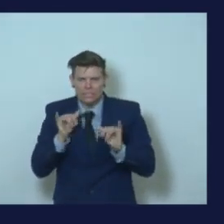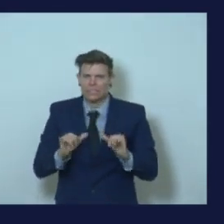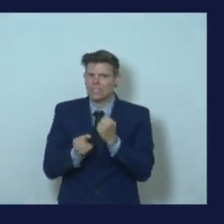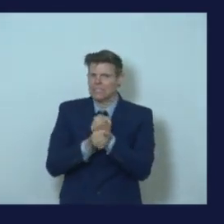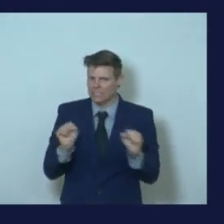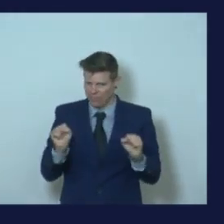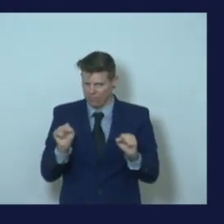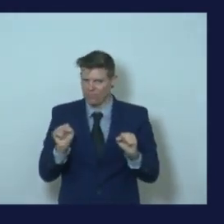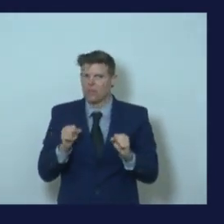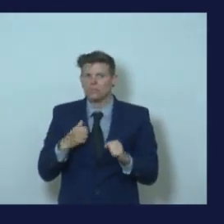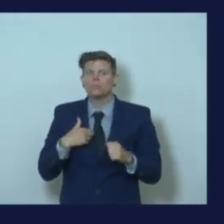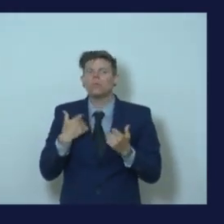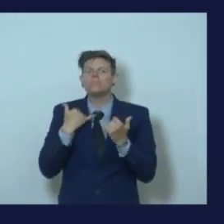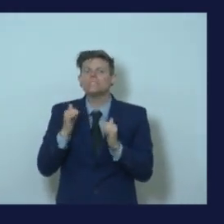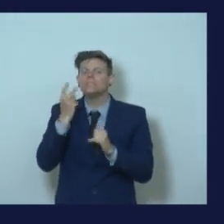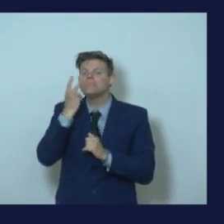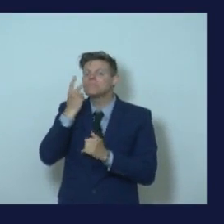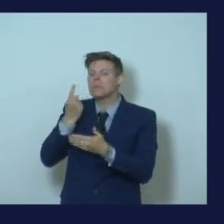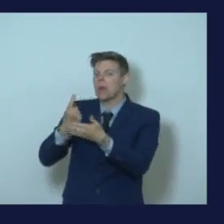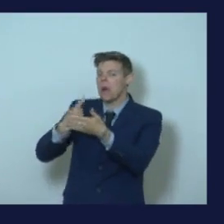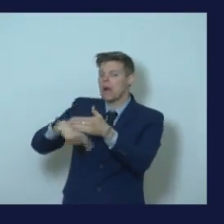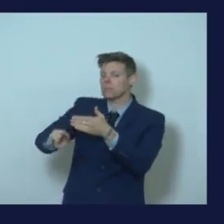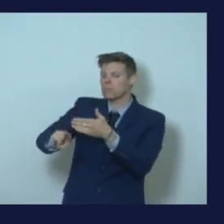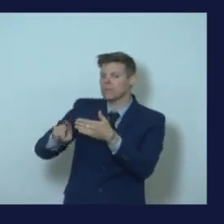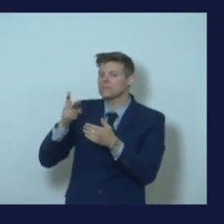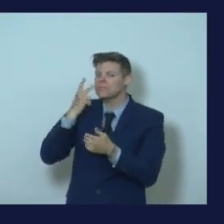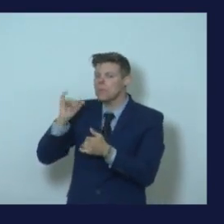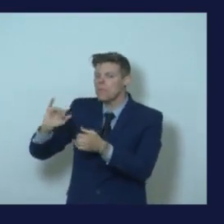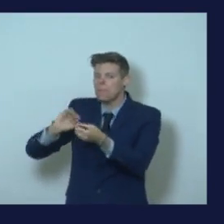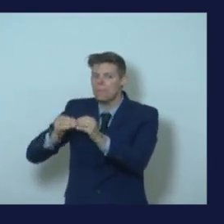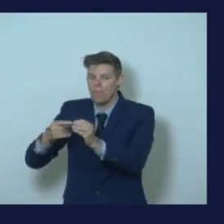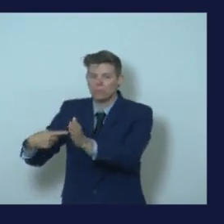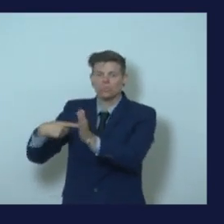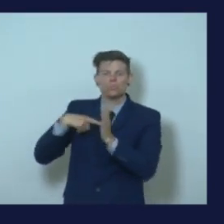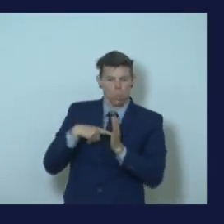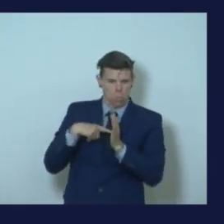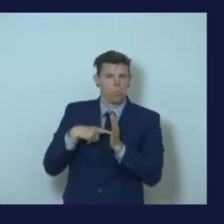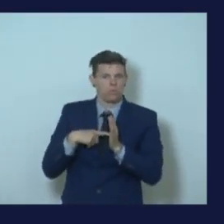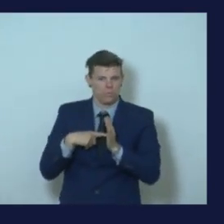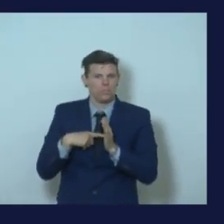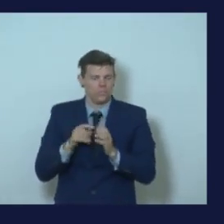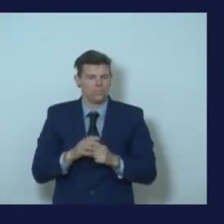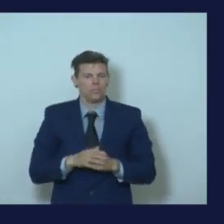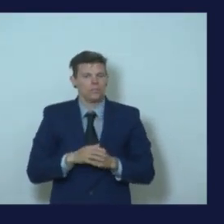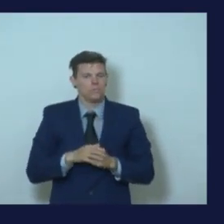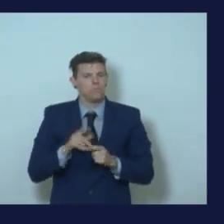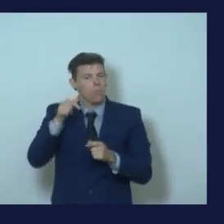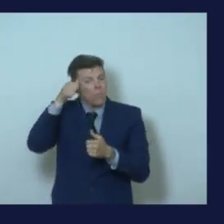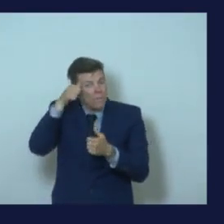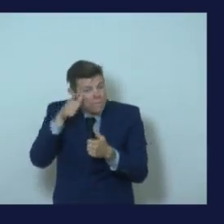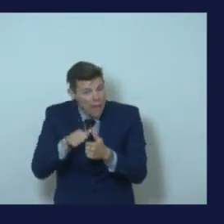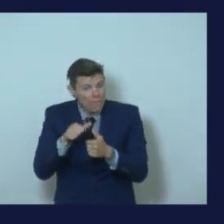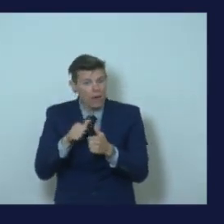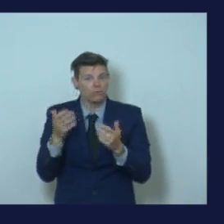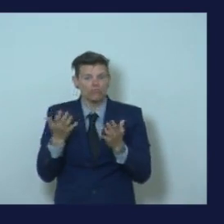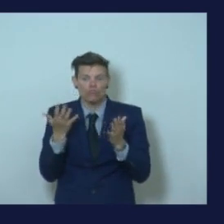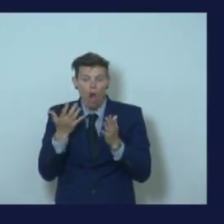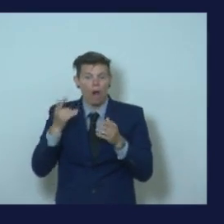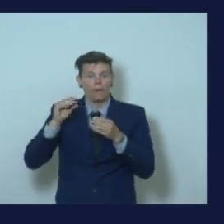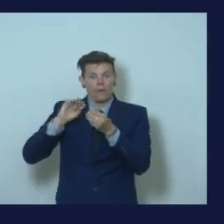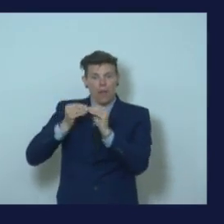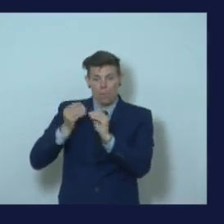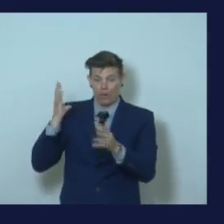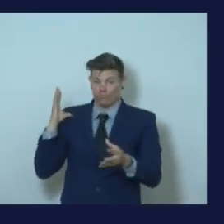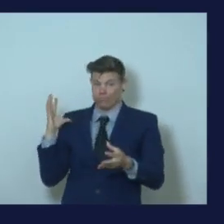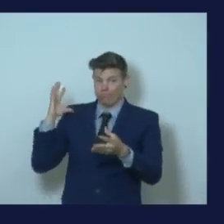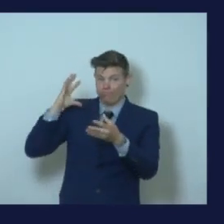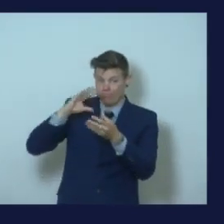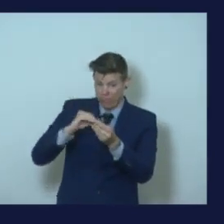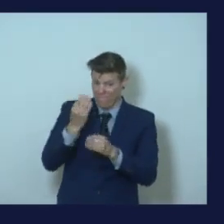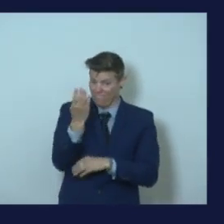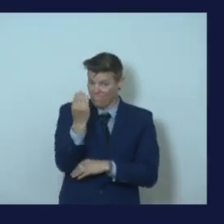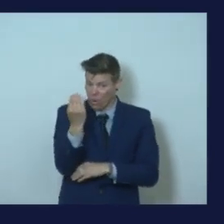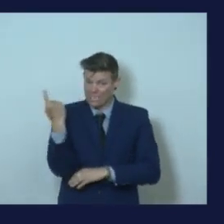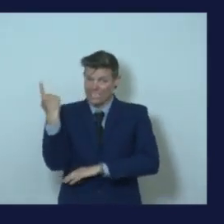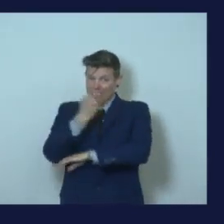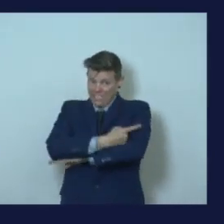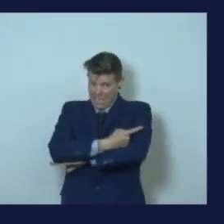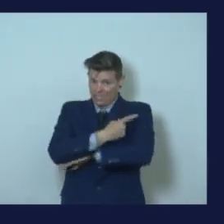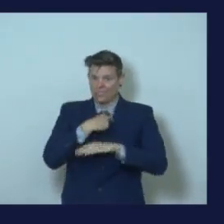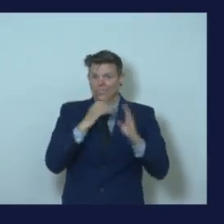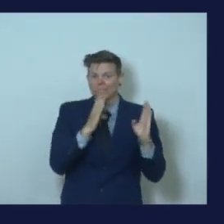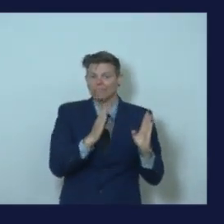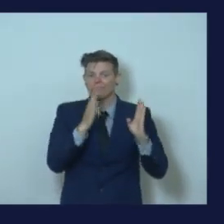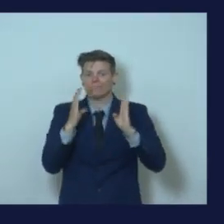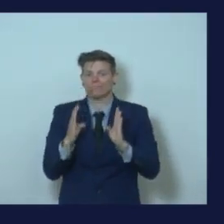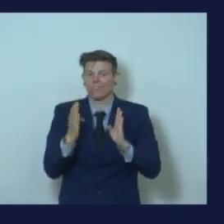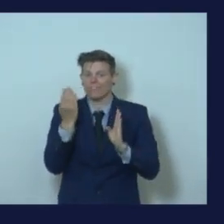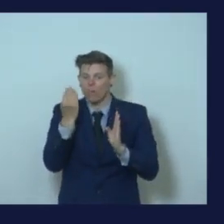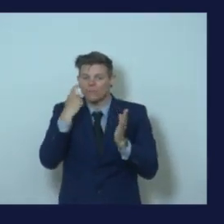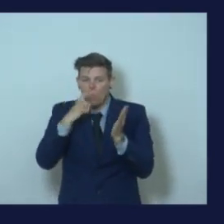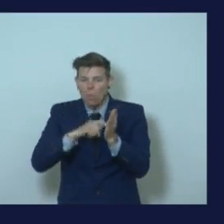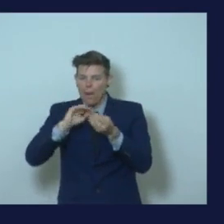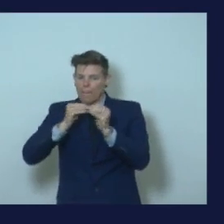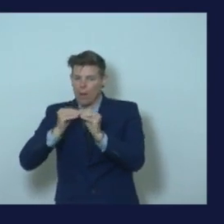IT’S CALCULATED MANAGED PRUDENTLY DONE AND NOW WE WAIT AND WE LOOK AT WHAT THE DATA SAYS A WEEK FROM TODAY ABOUT WHERE WE ARE AND REMEMBER THAT THE REAL TREND LINES ARE 14 DAYS